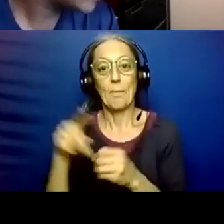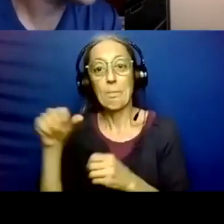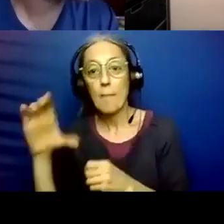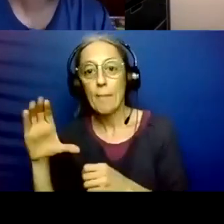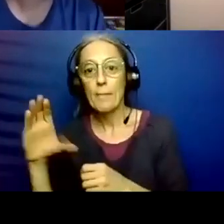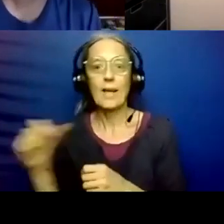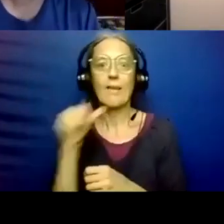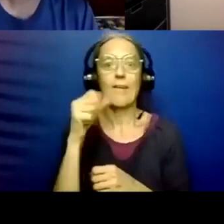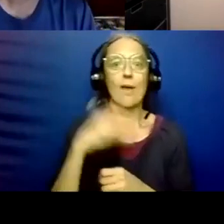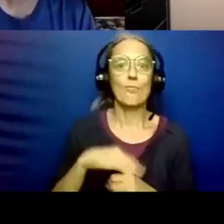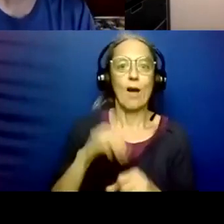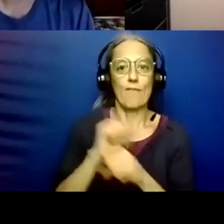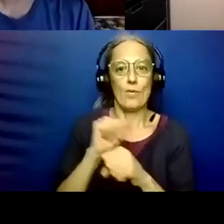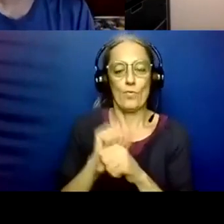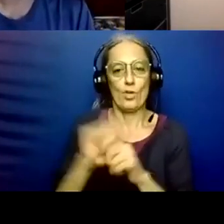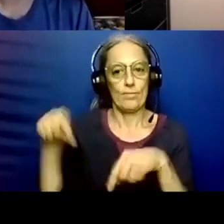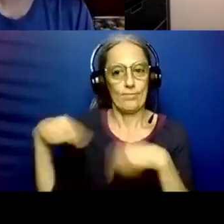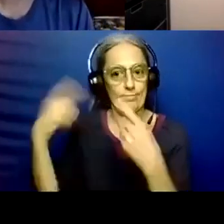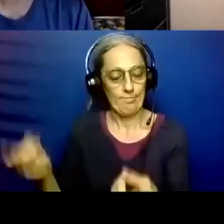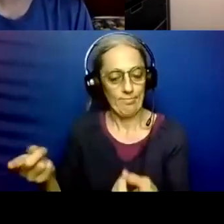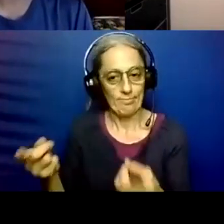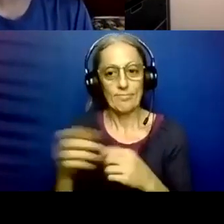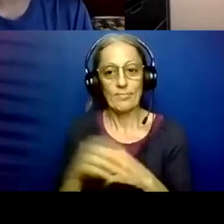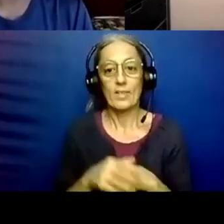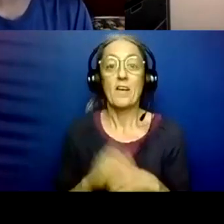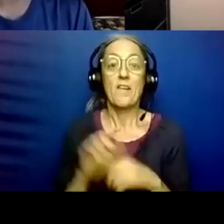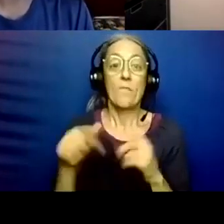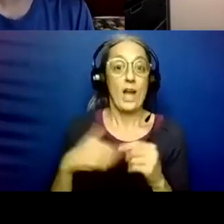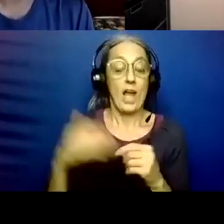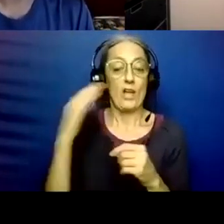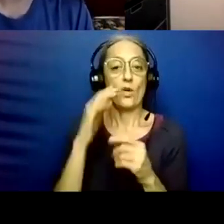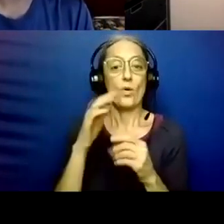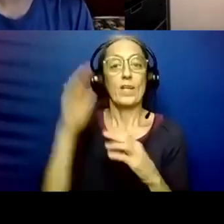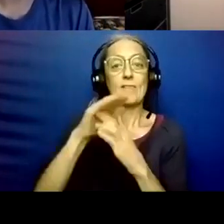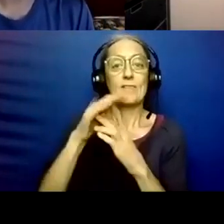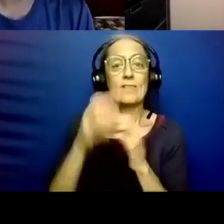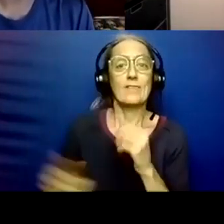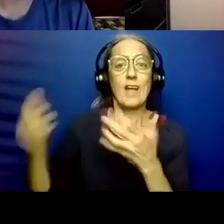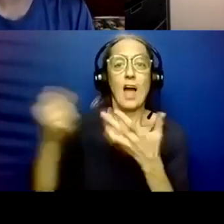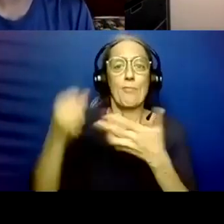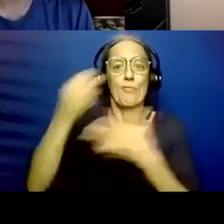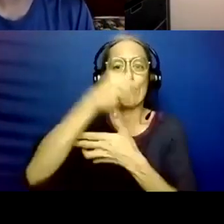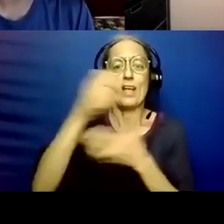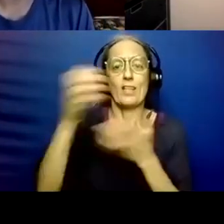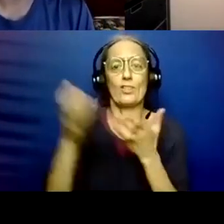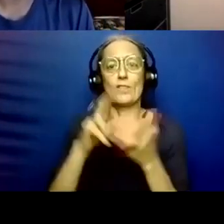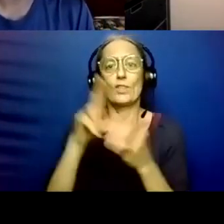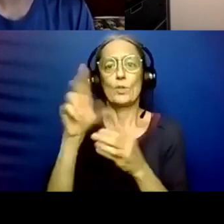To my knowledge he is the highest ranking serving US government employee to be an AAC user.